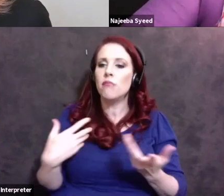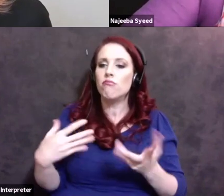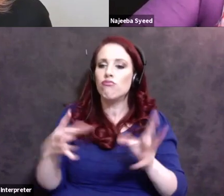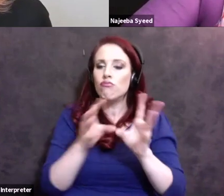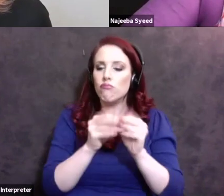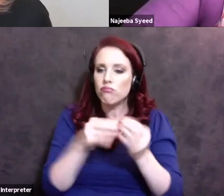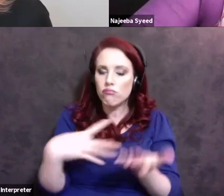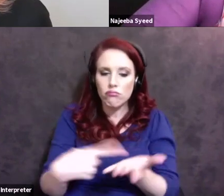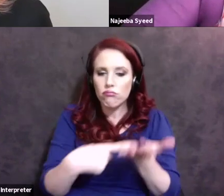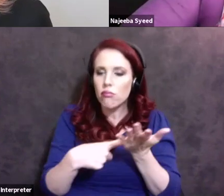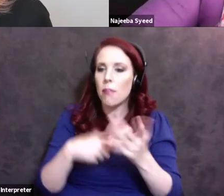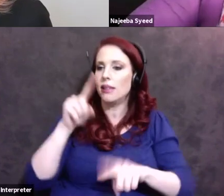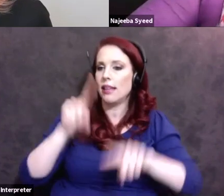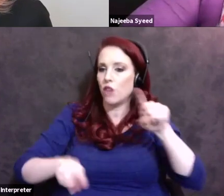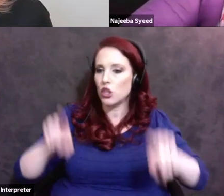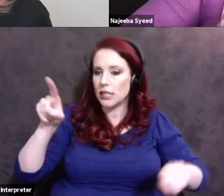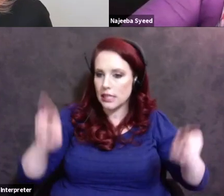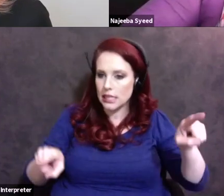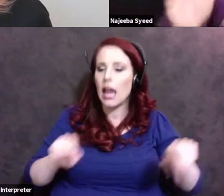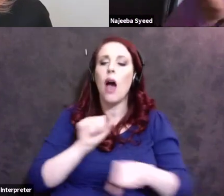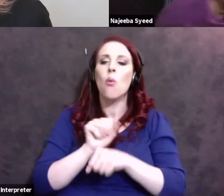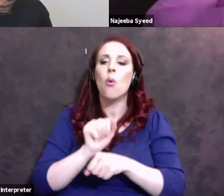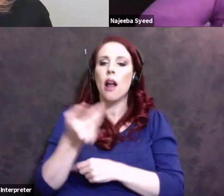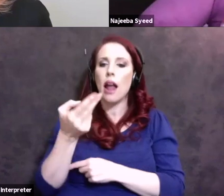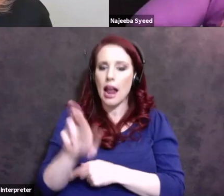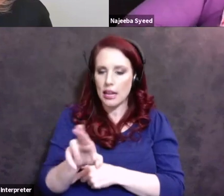human resources department and he came up to me afterwards and took me aside and said